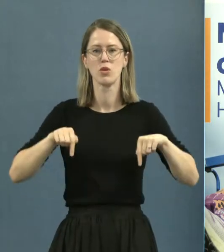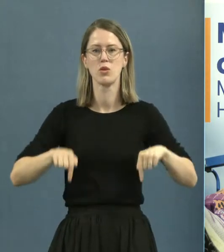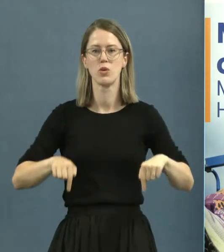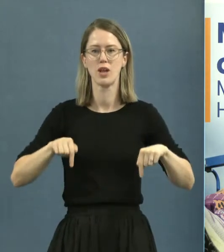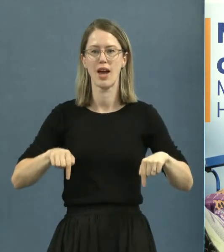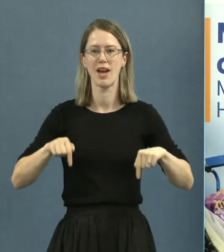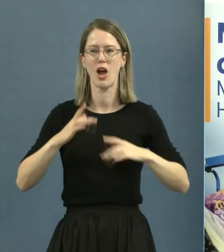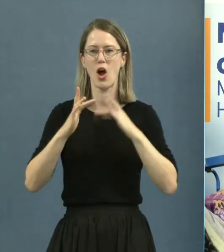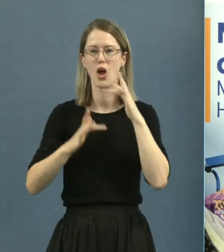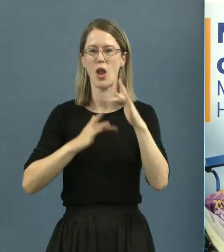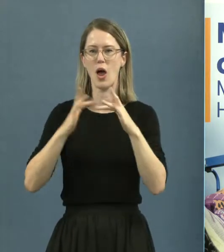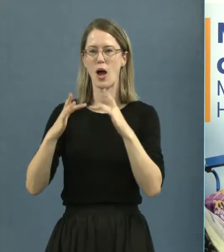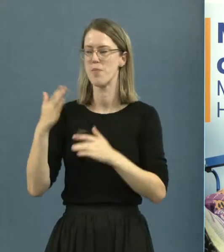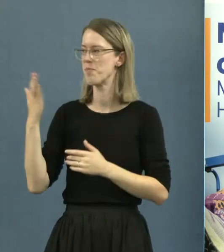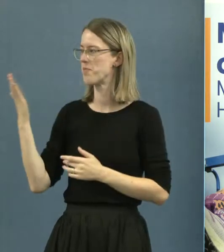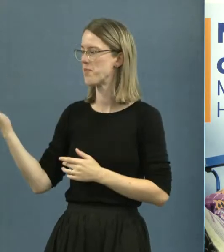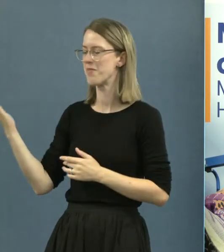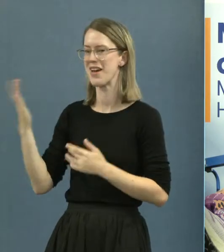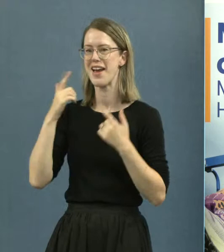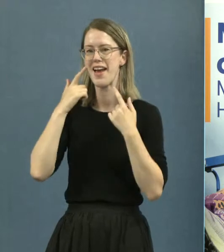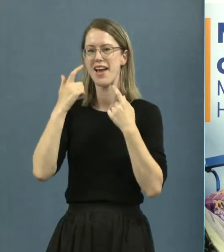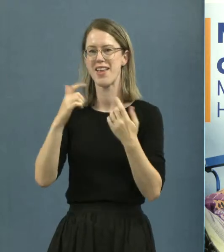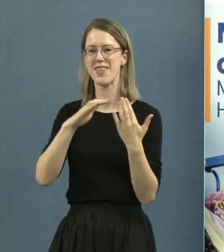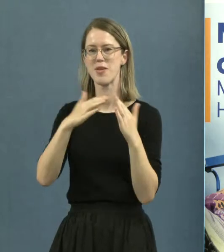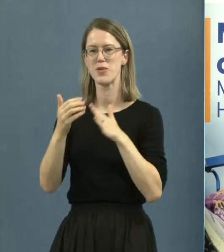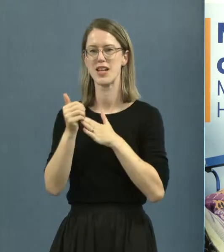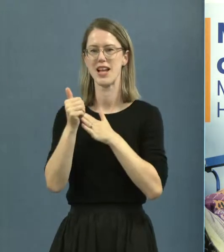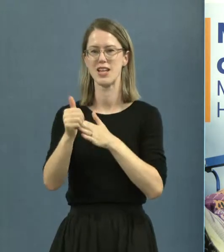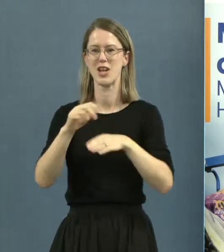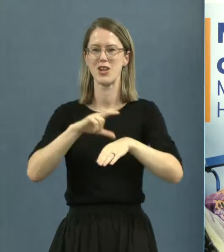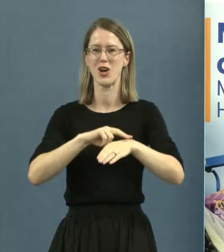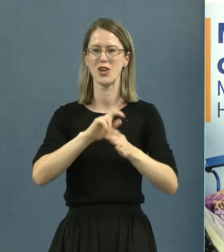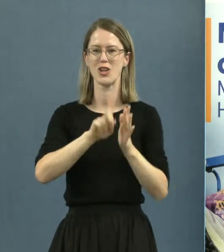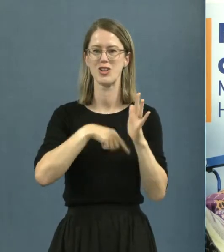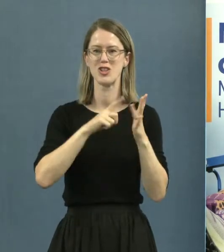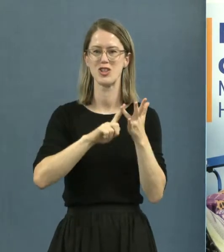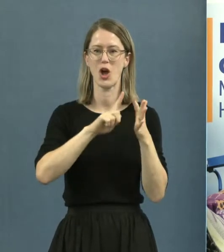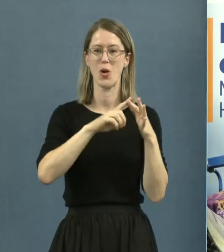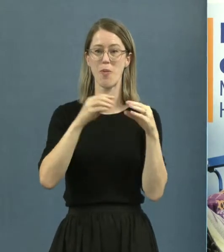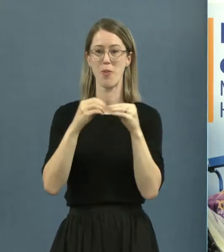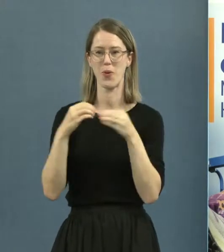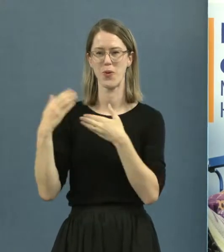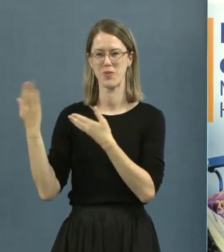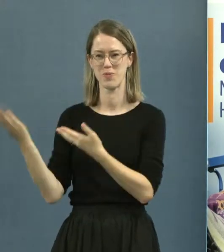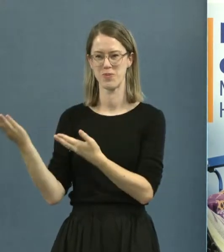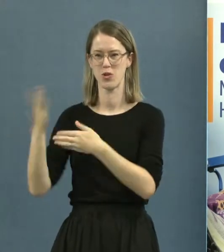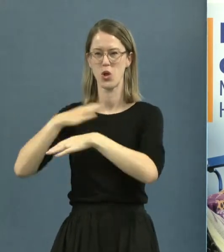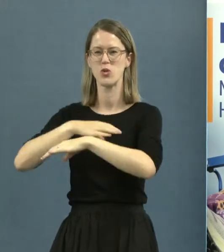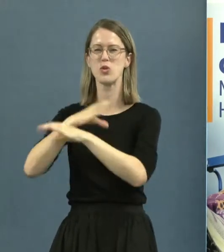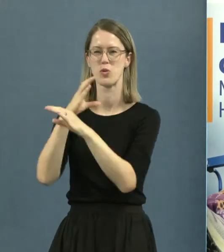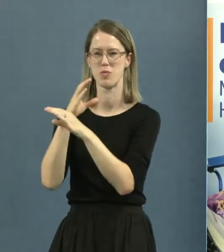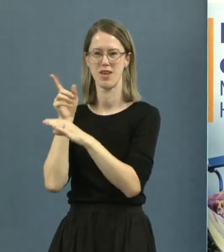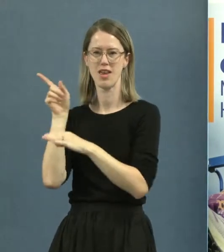outbreak. Thank you all for mai coming. Today I'm joined virtually by our Care in the